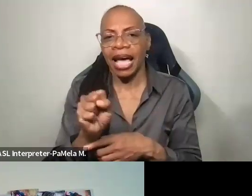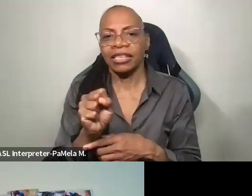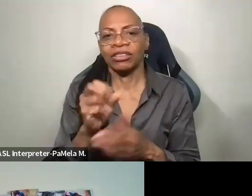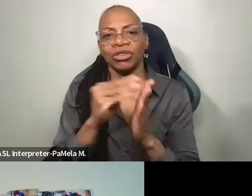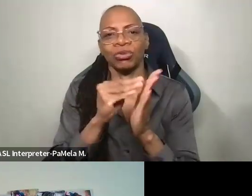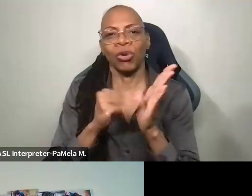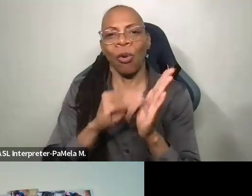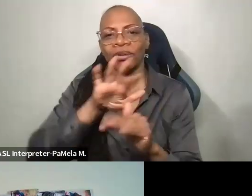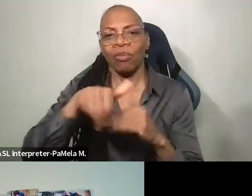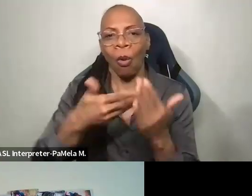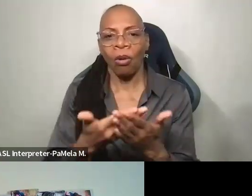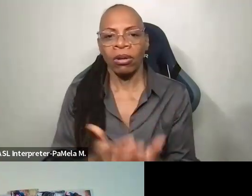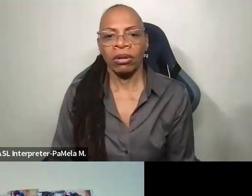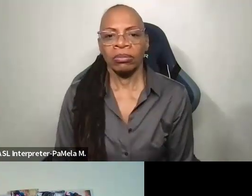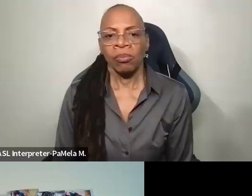Yeah. All right.